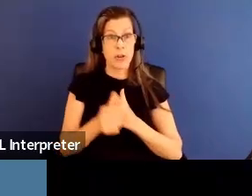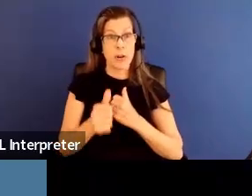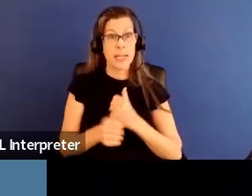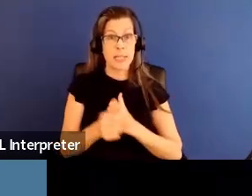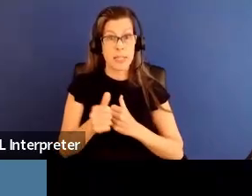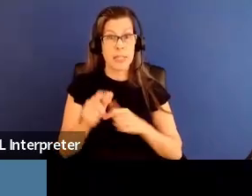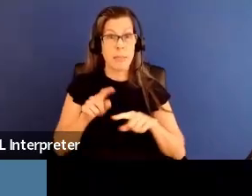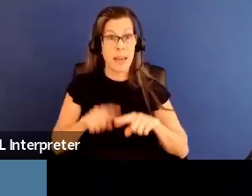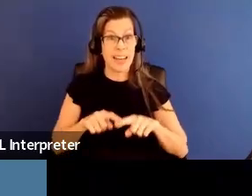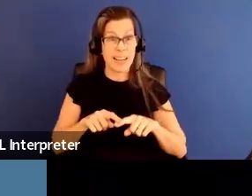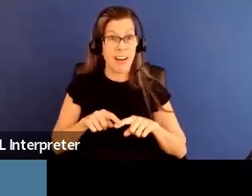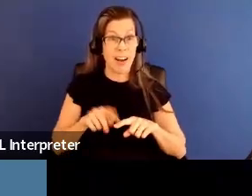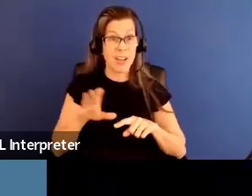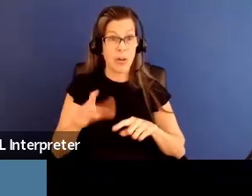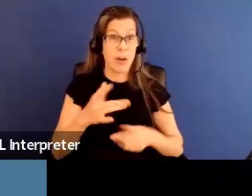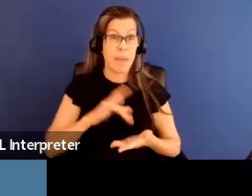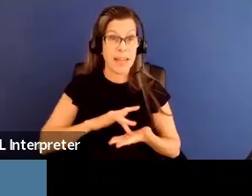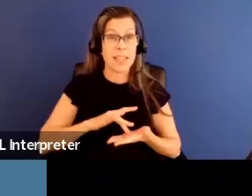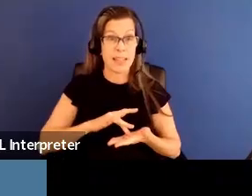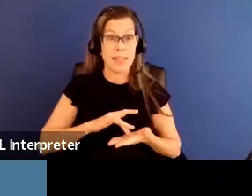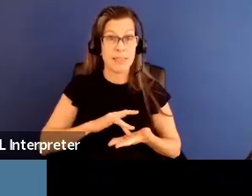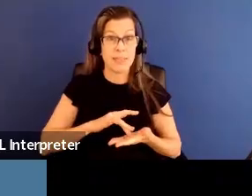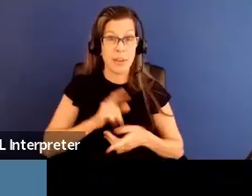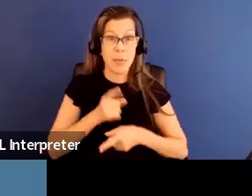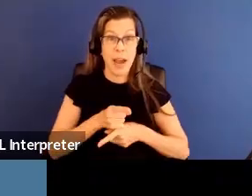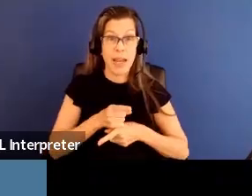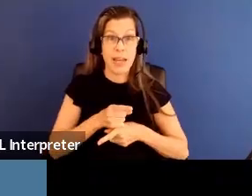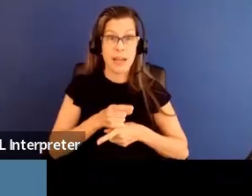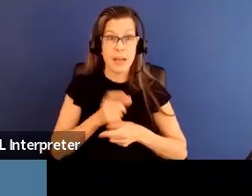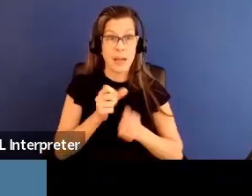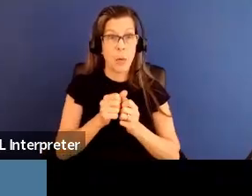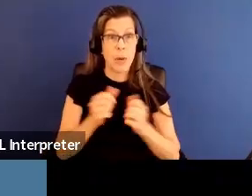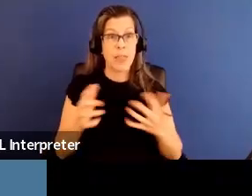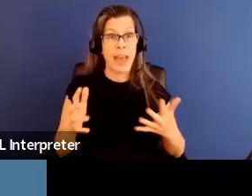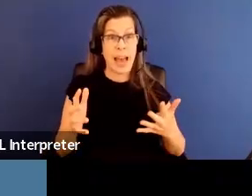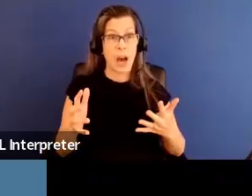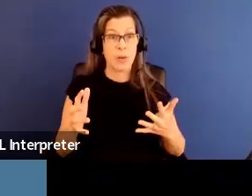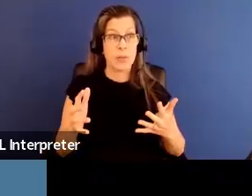there's all the time between the prescription and the actual getting the medication. In this